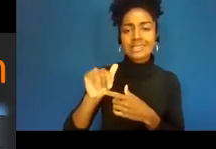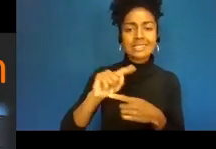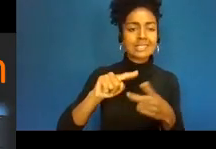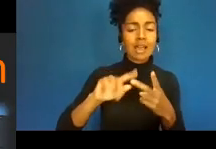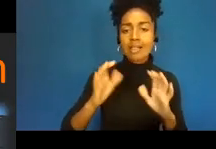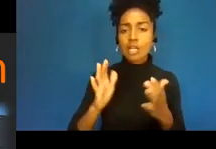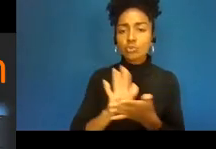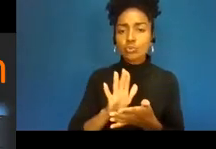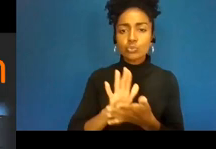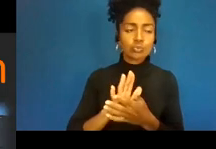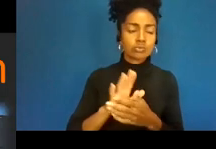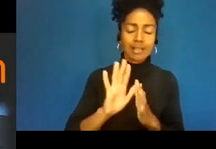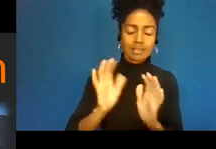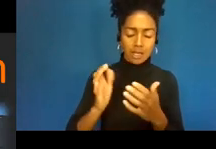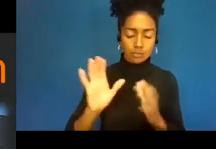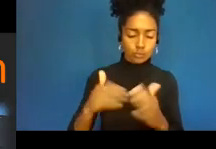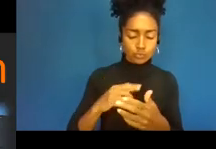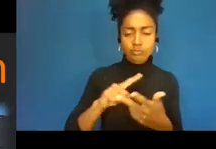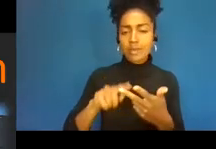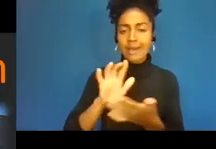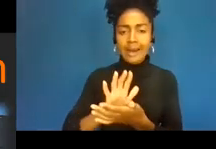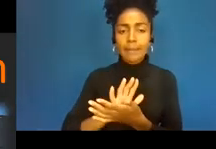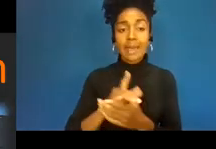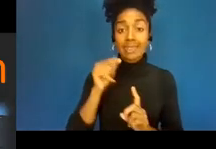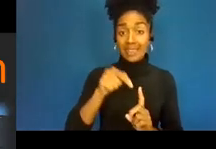And this ethic is saying: "Let's shift that."